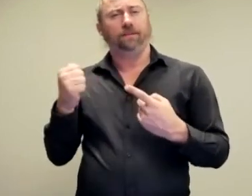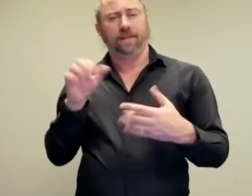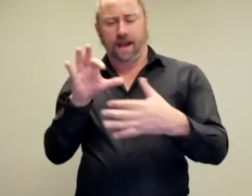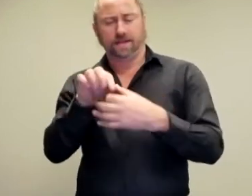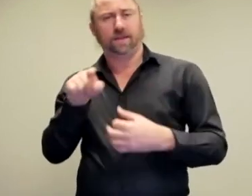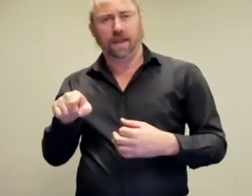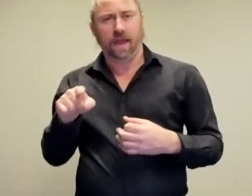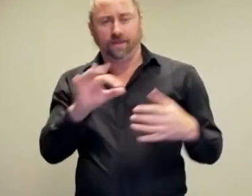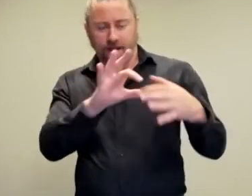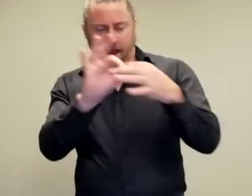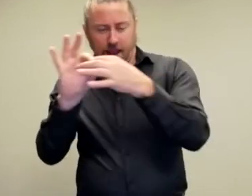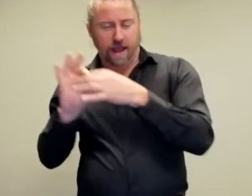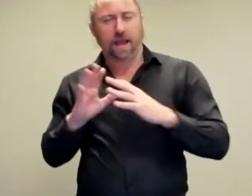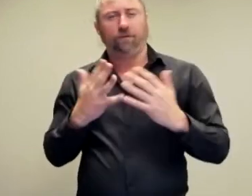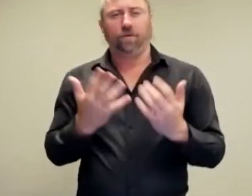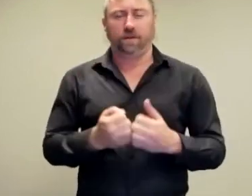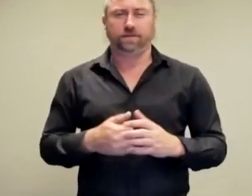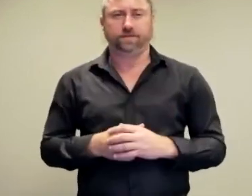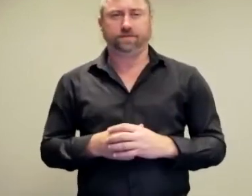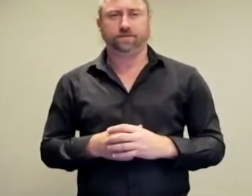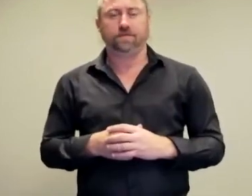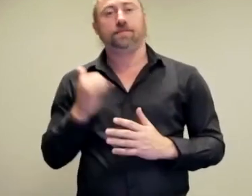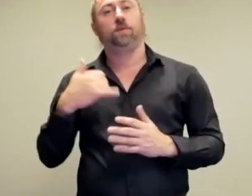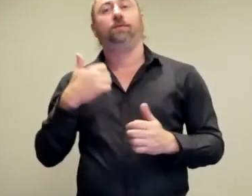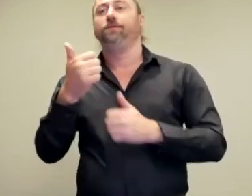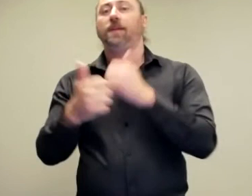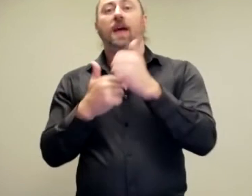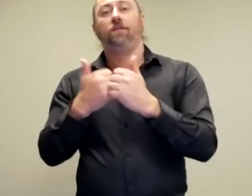cohesive. Probably my favourite discovery when I